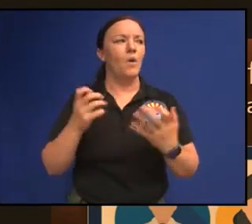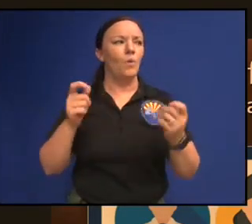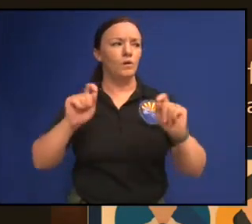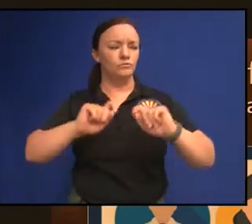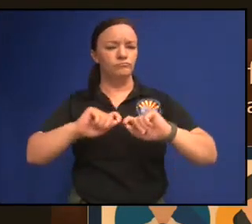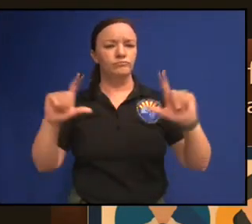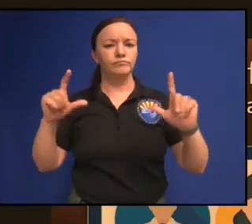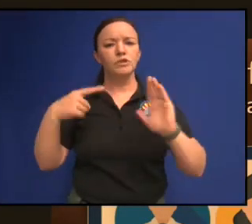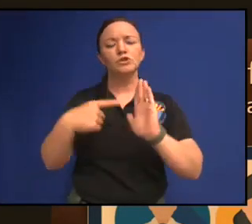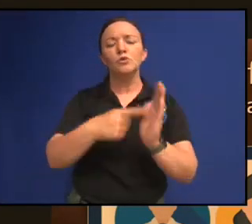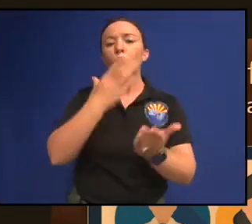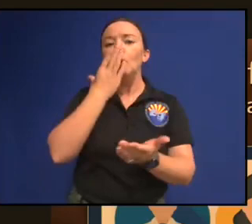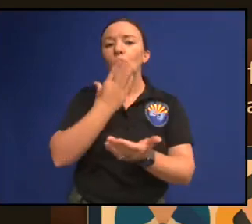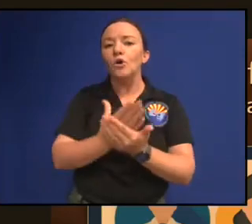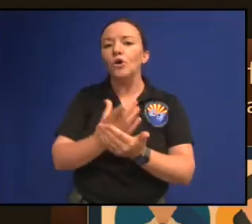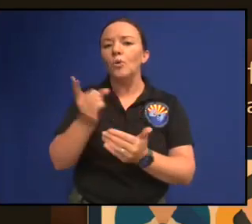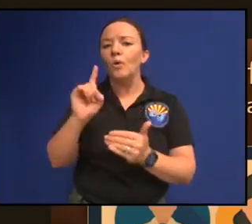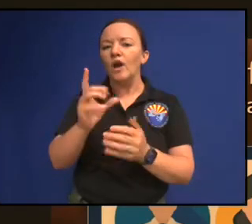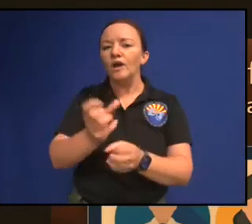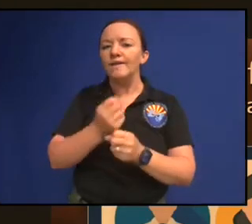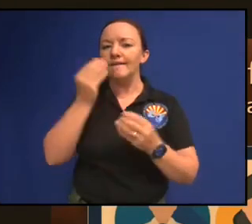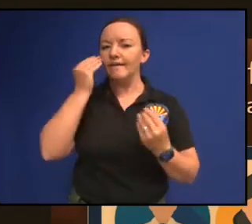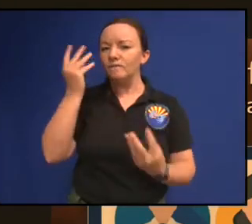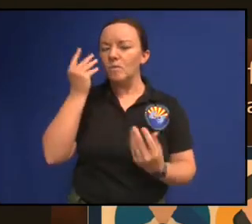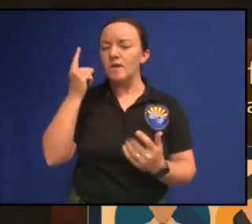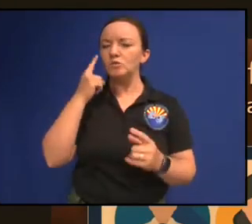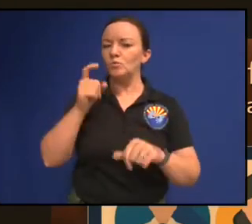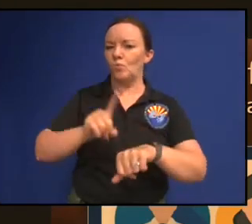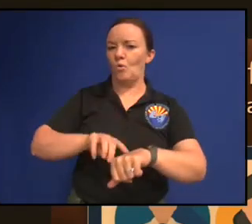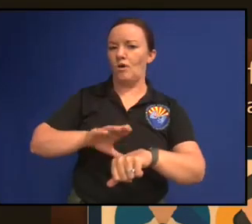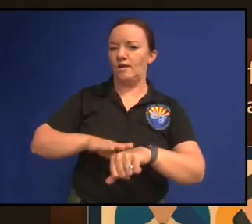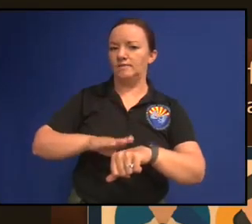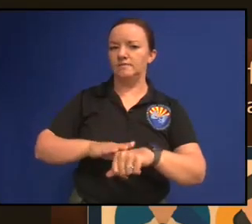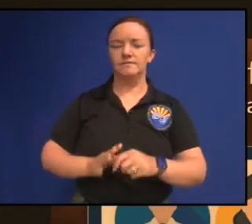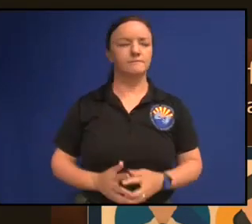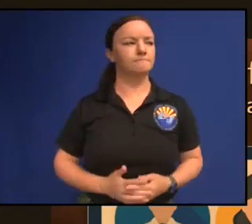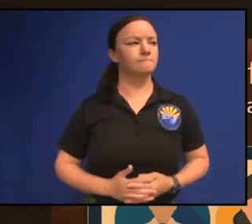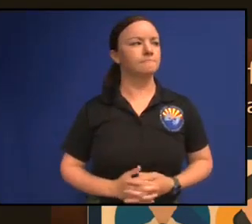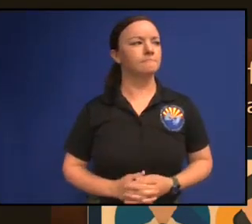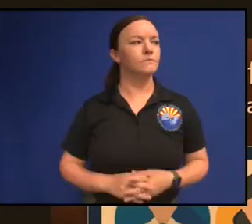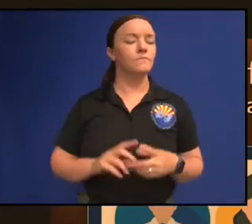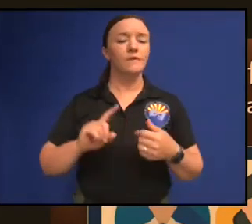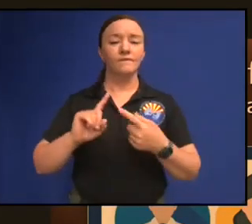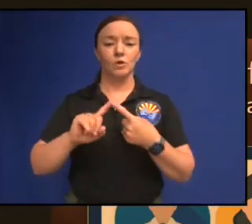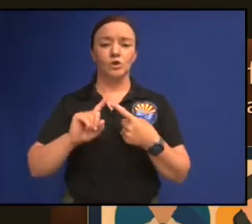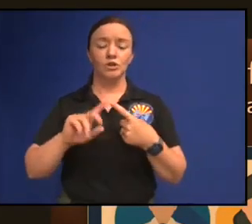GOOD SOURCES YOU CAN GET AND SEE THOSE WARNINGS. FIRST IS YOUR LOCAL TV OR RADIO SOURCE.